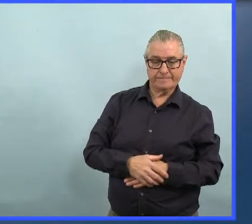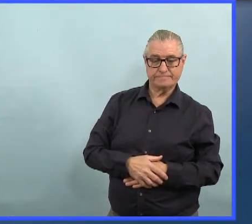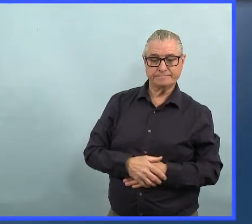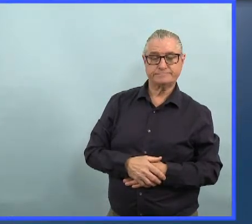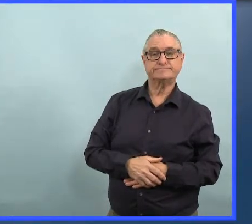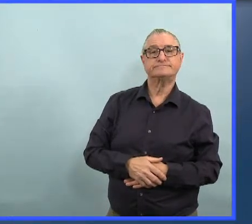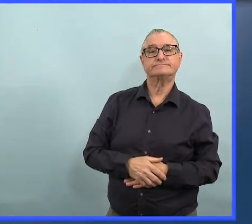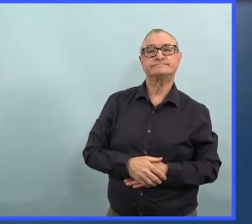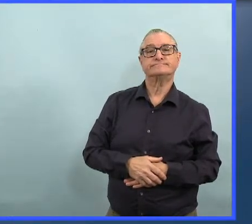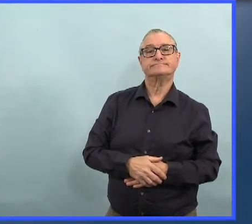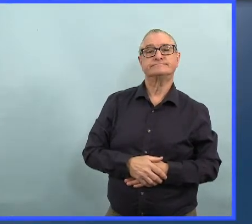well i can't hear you now play